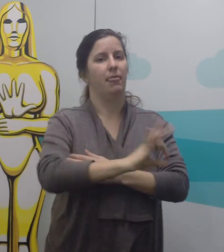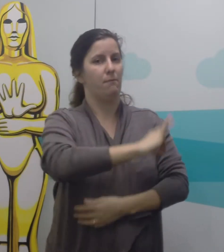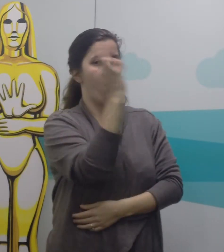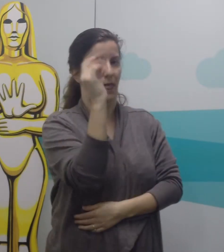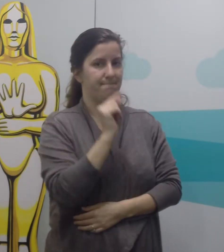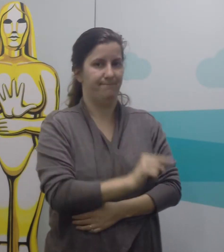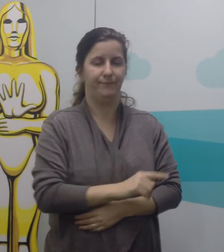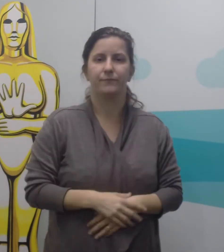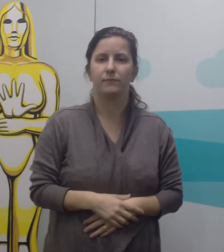In the morning